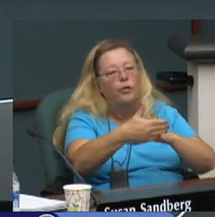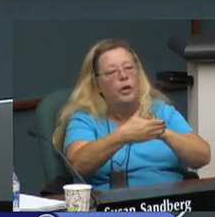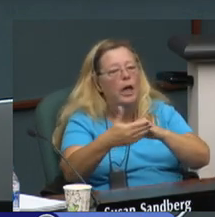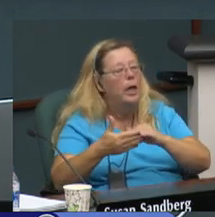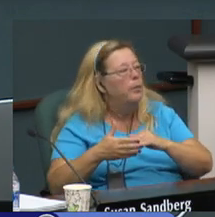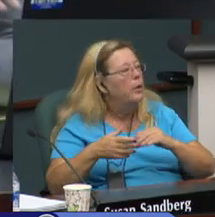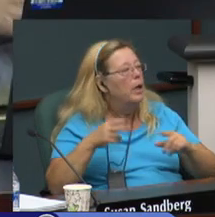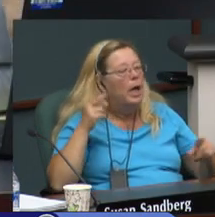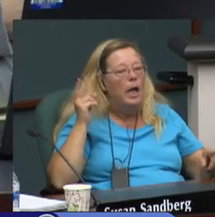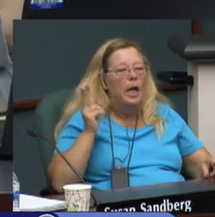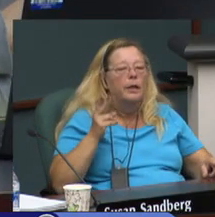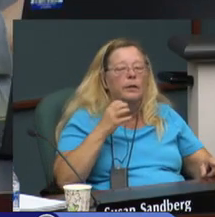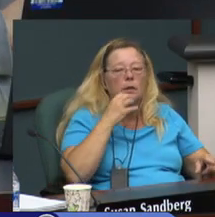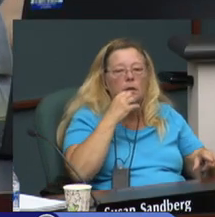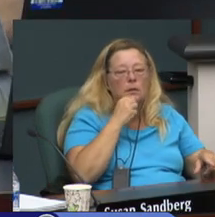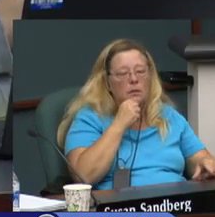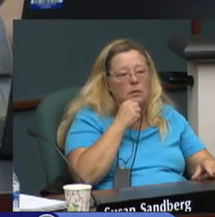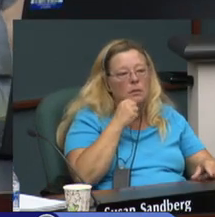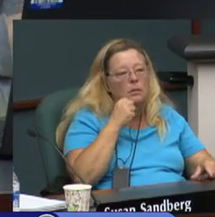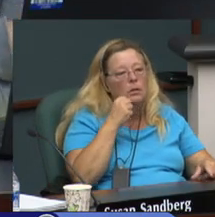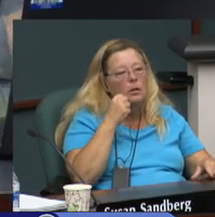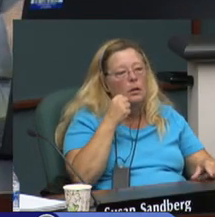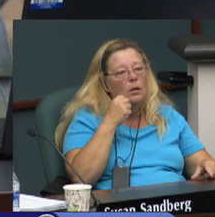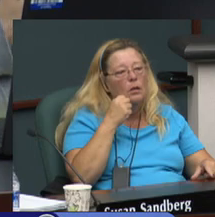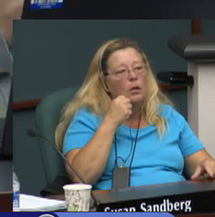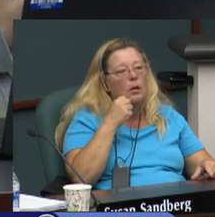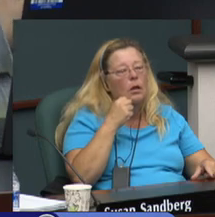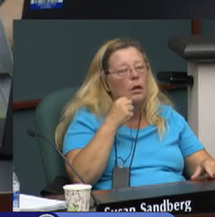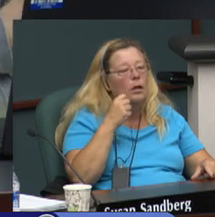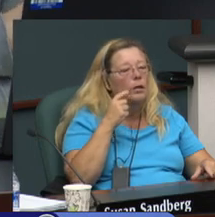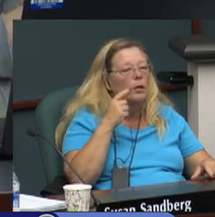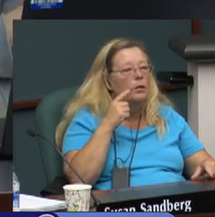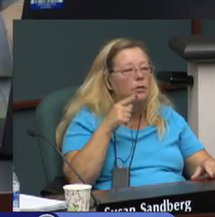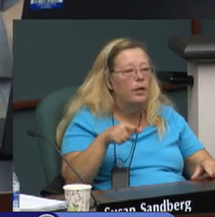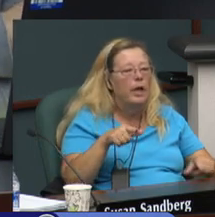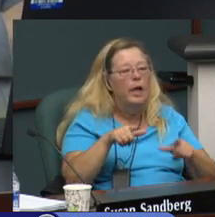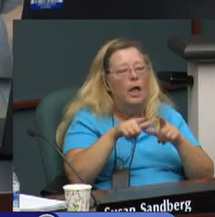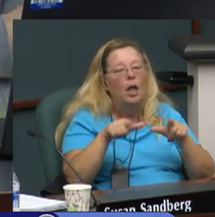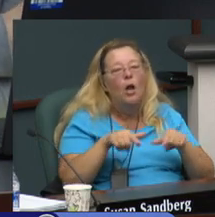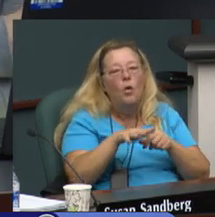historic preservation being locally designated does does add an extra layer